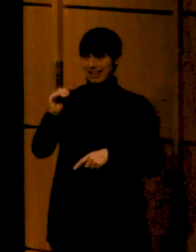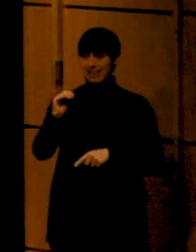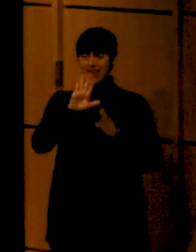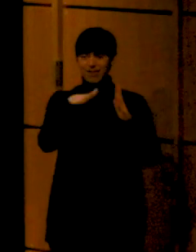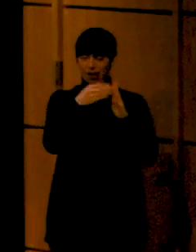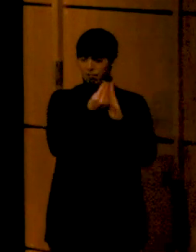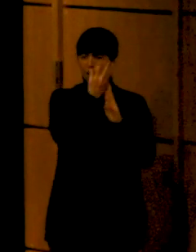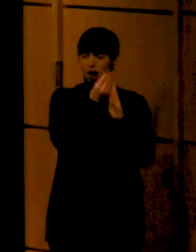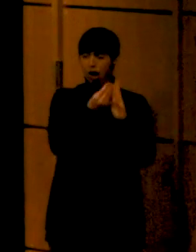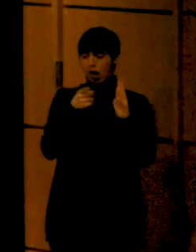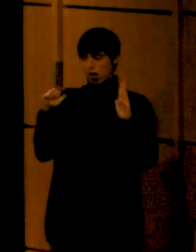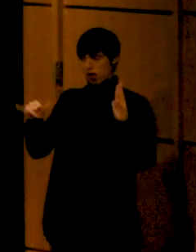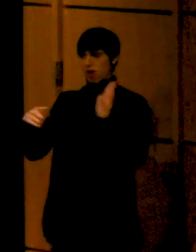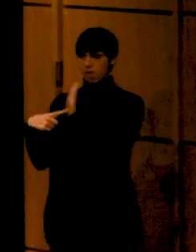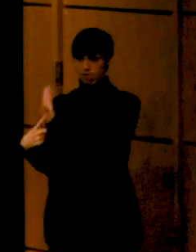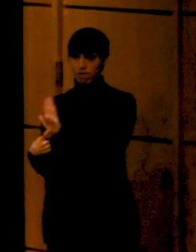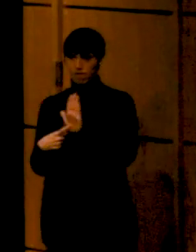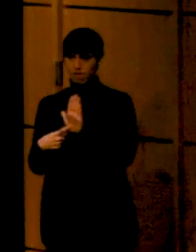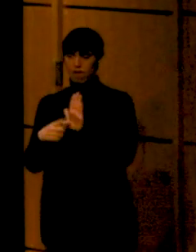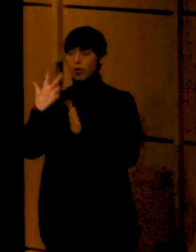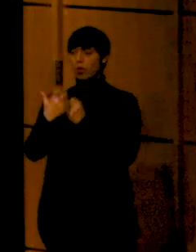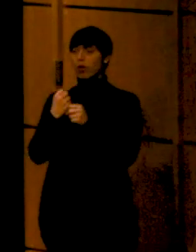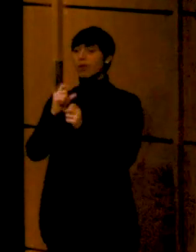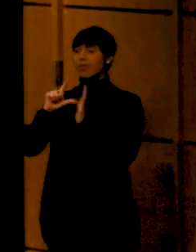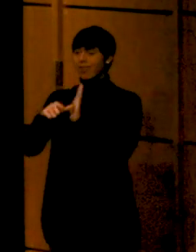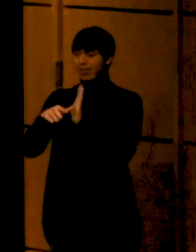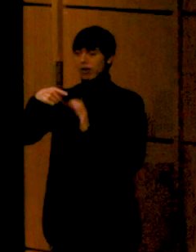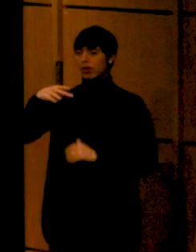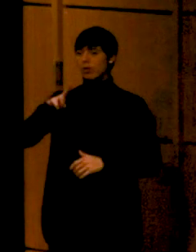Three years later in Pullman at Washington State University, they did an exhibition that